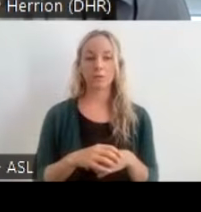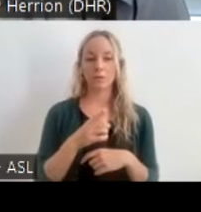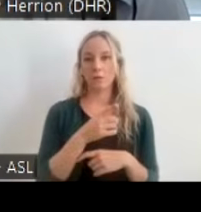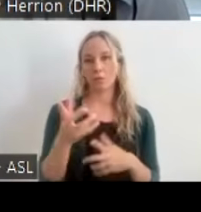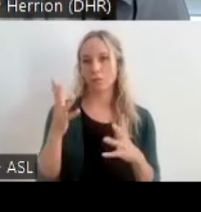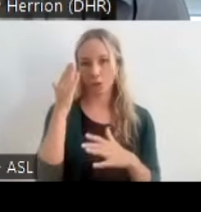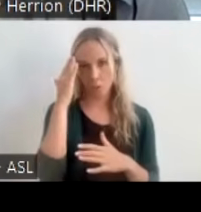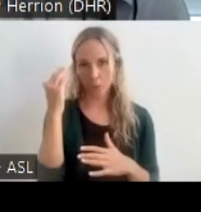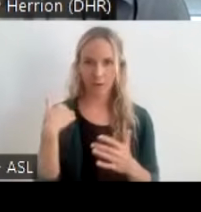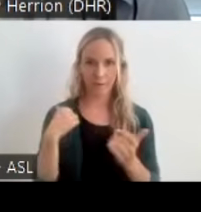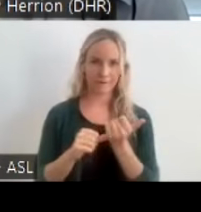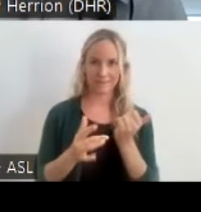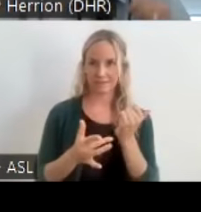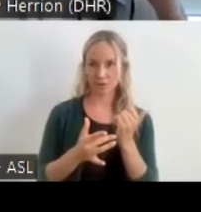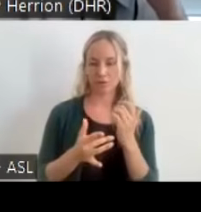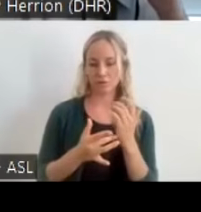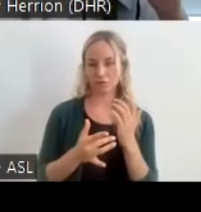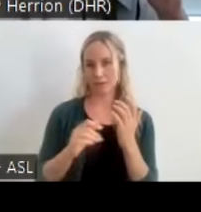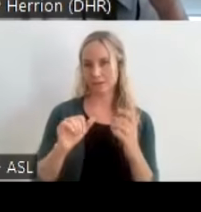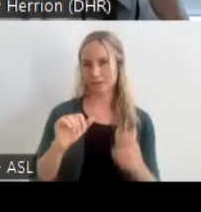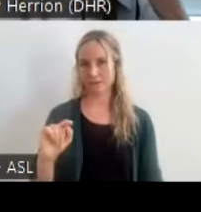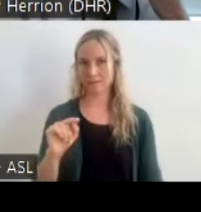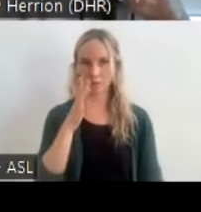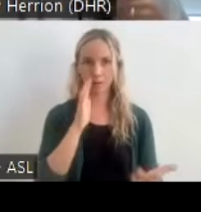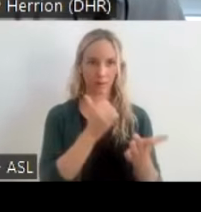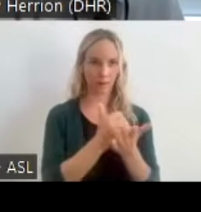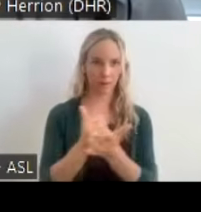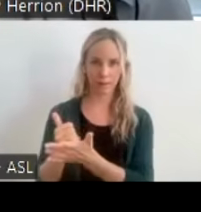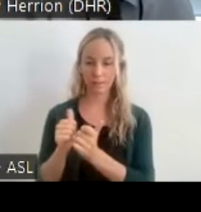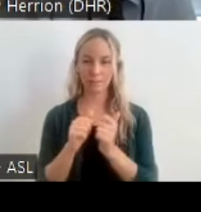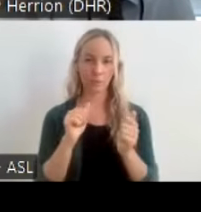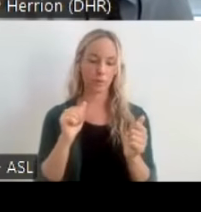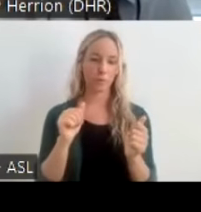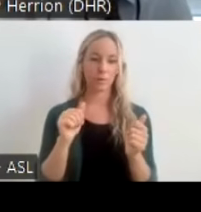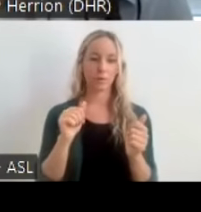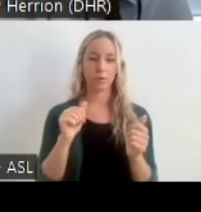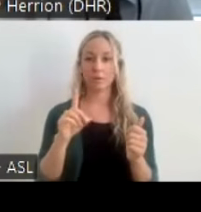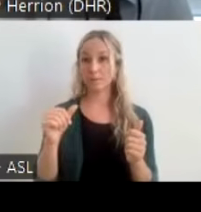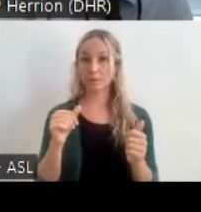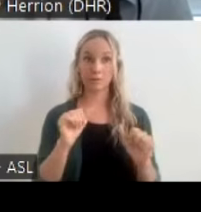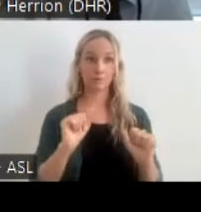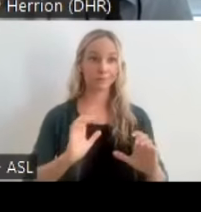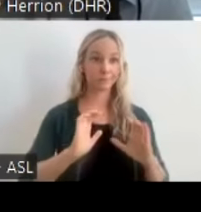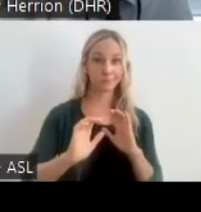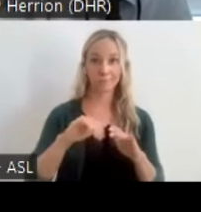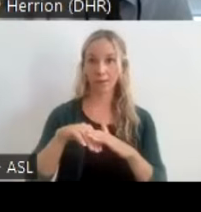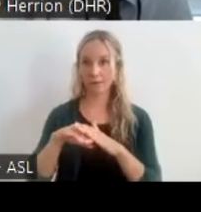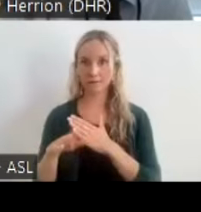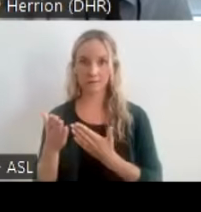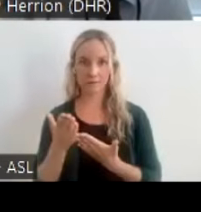and access goods and services, These are just a couple of examples here, Architectural barrier removals is another